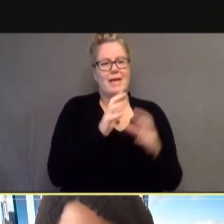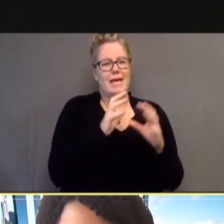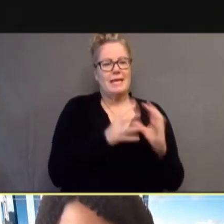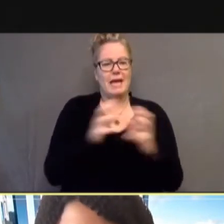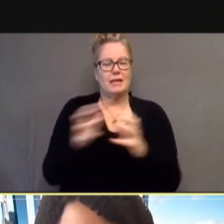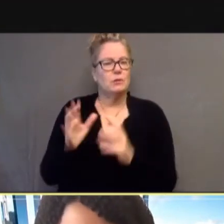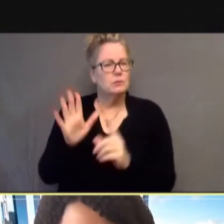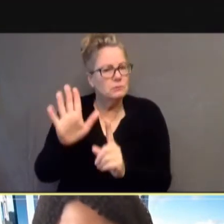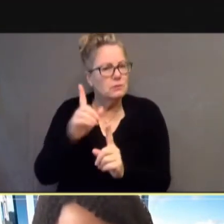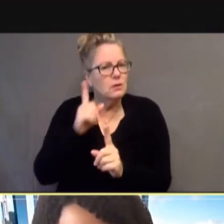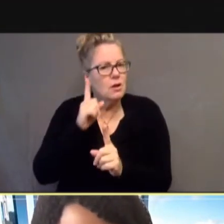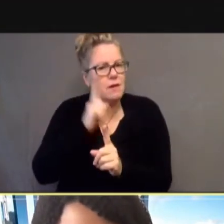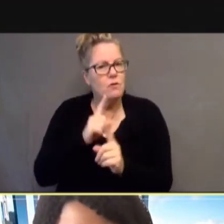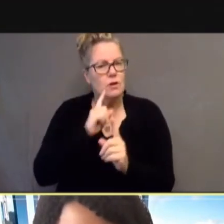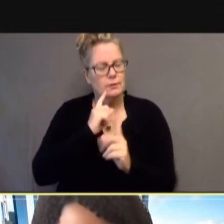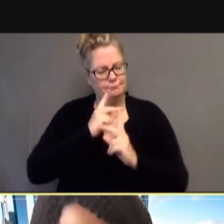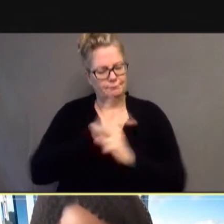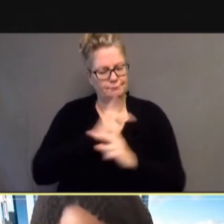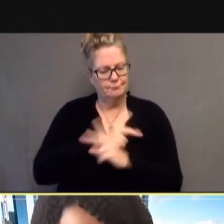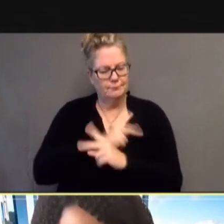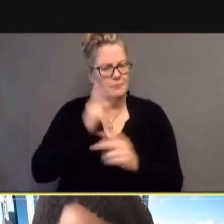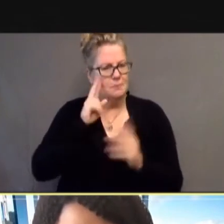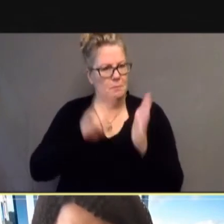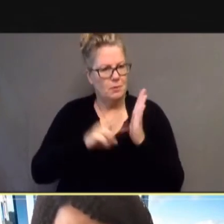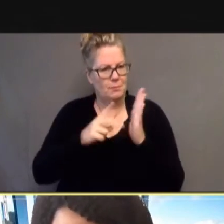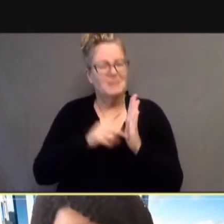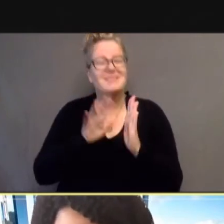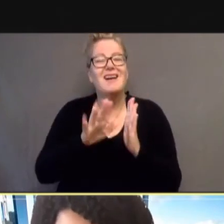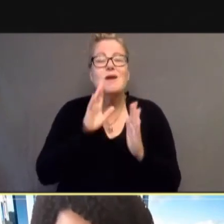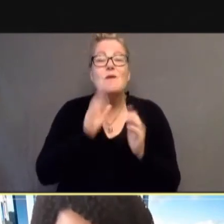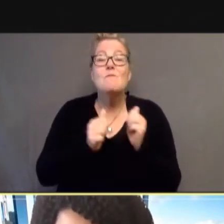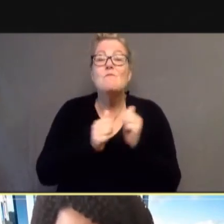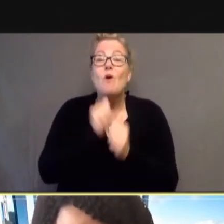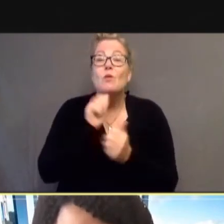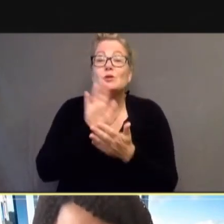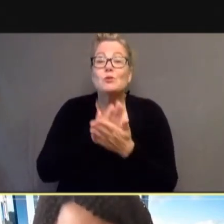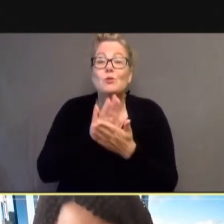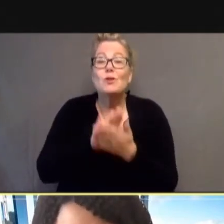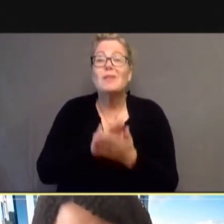And that's because most schools and testing companies and licensing organizations divide